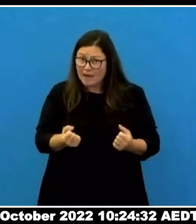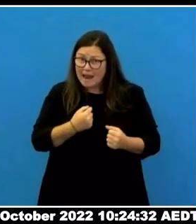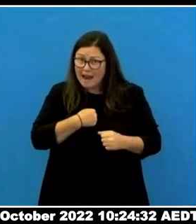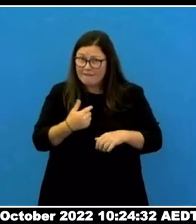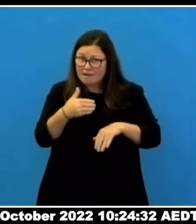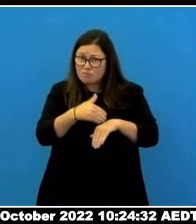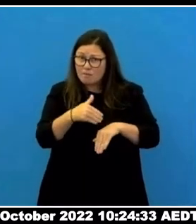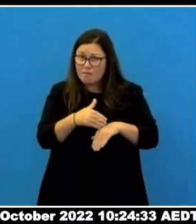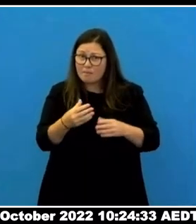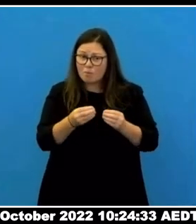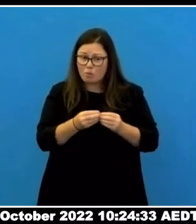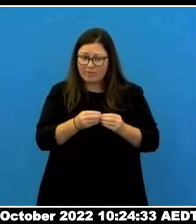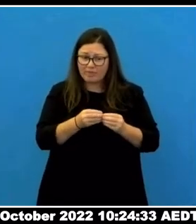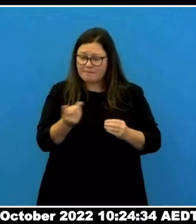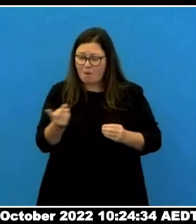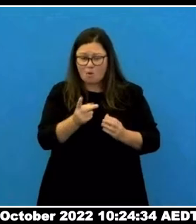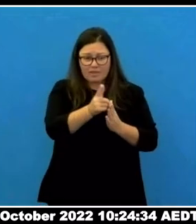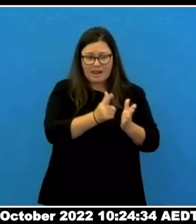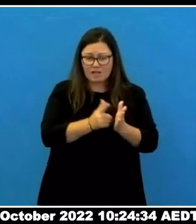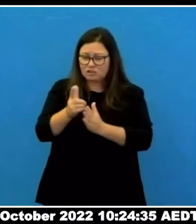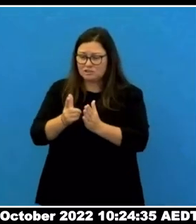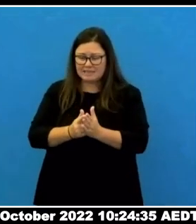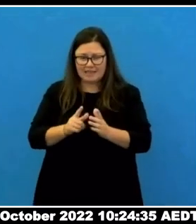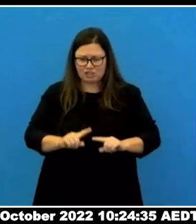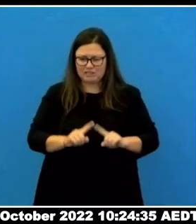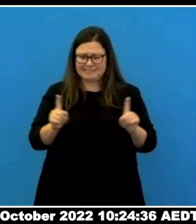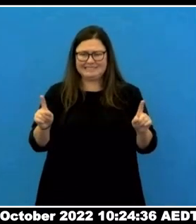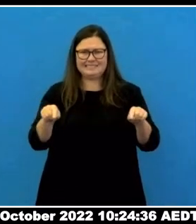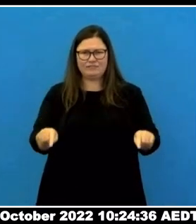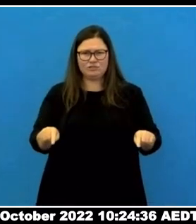being different and having different protections for people?